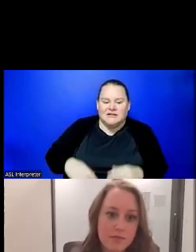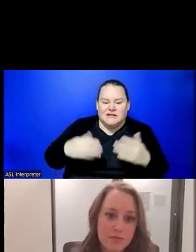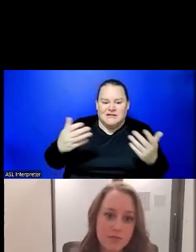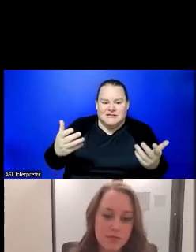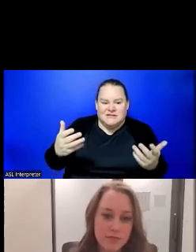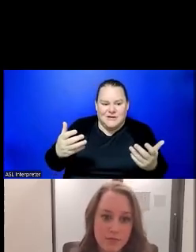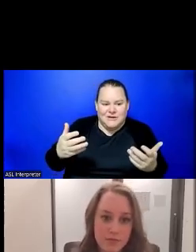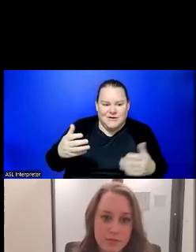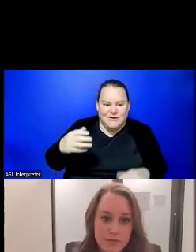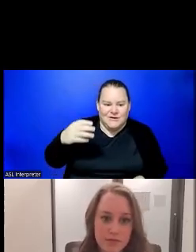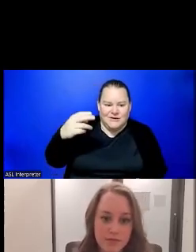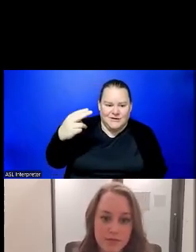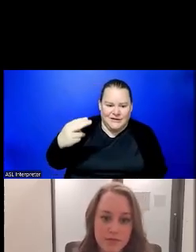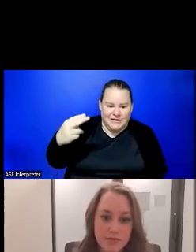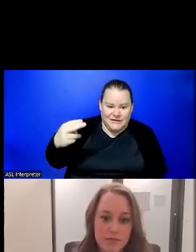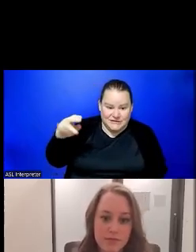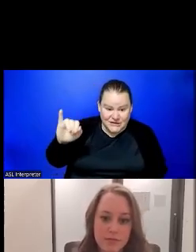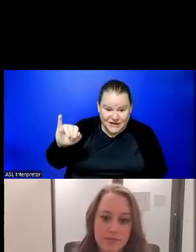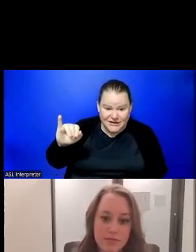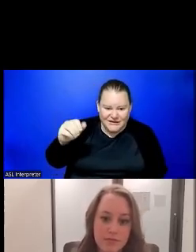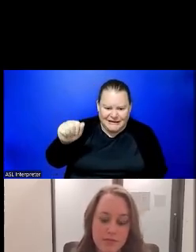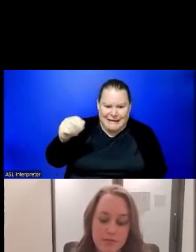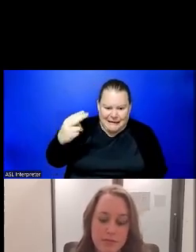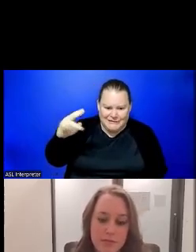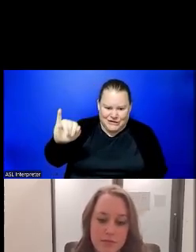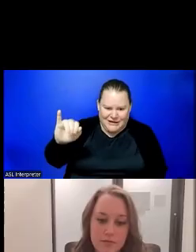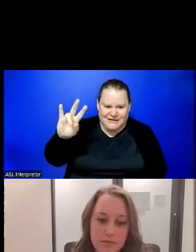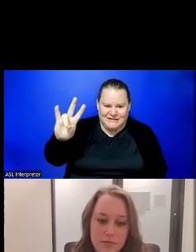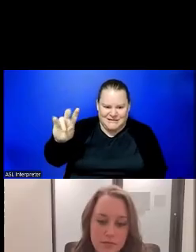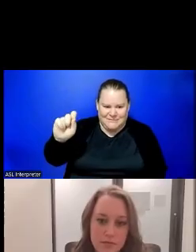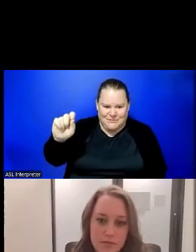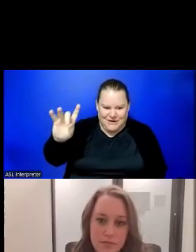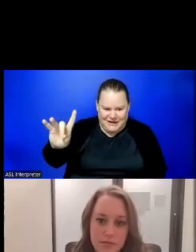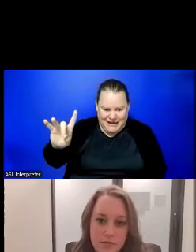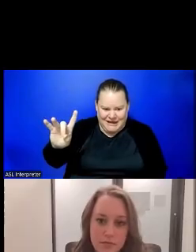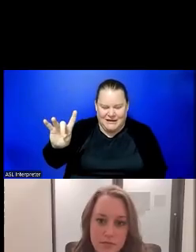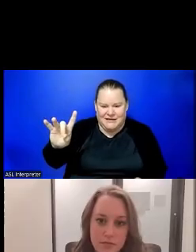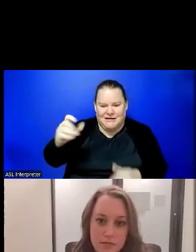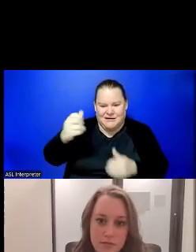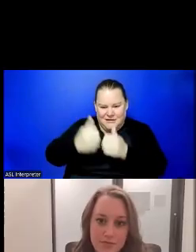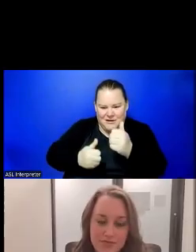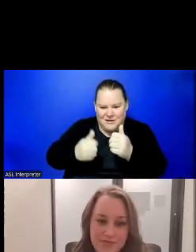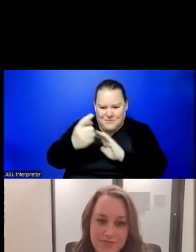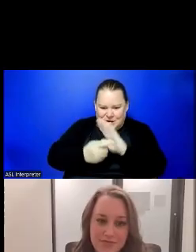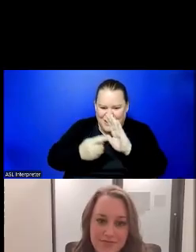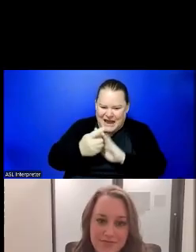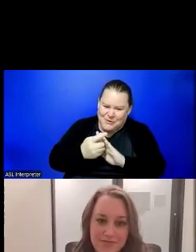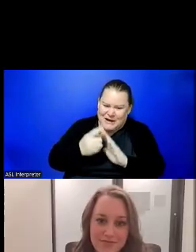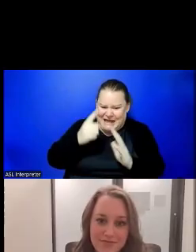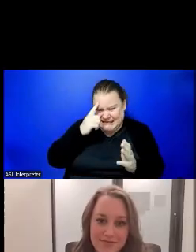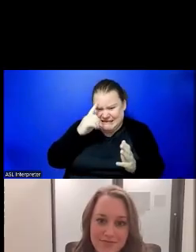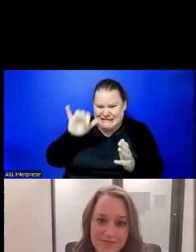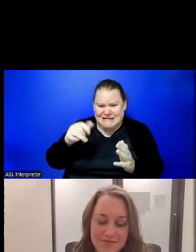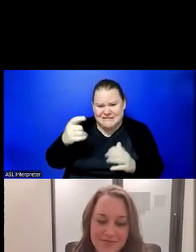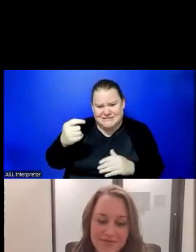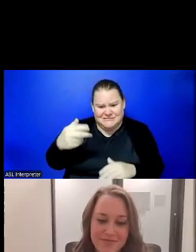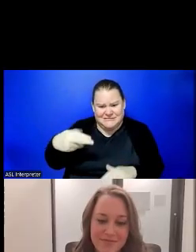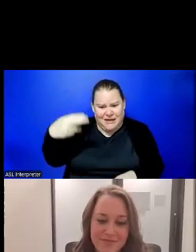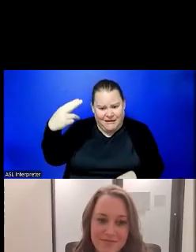hypopnea index 7.8 events per hour, but not the pulmonologist, but I think that's a little high. Okay, next.